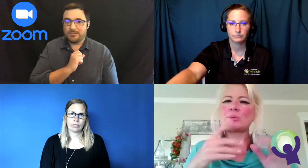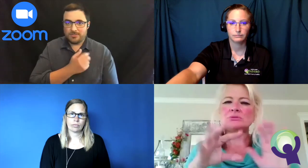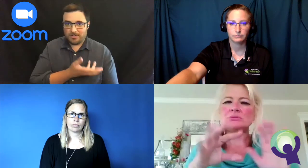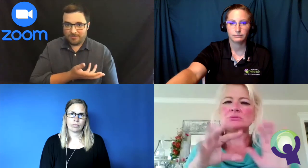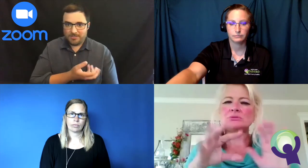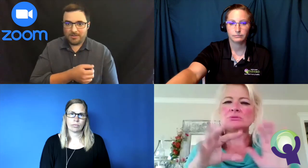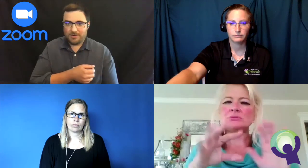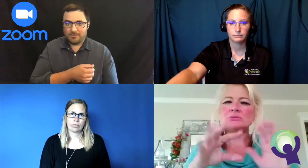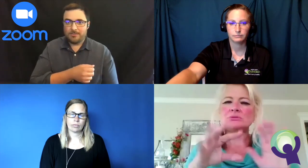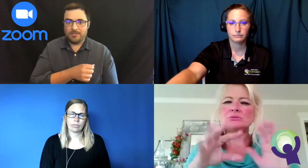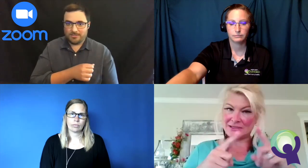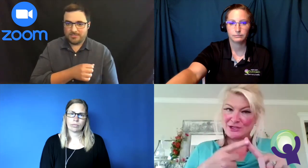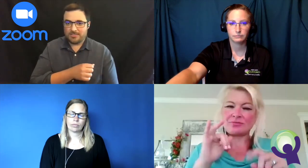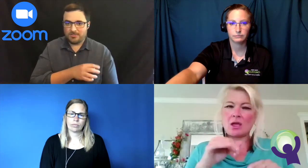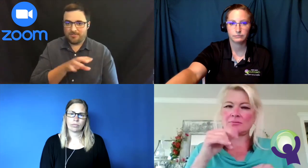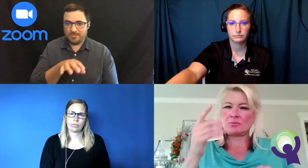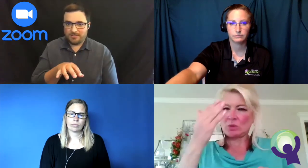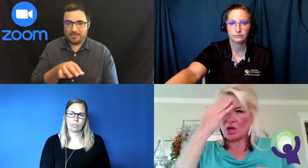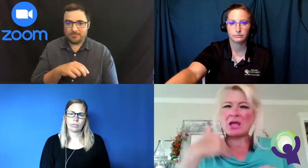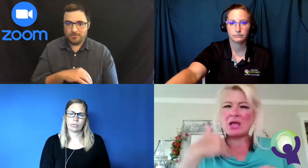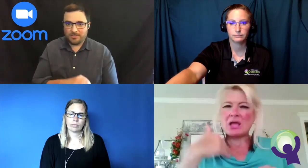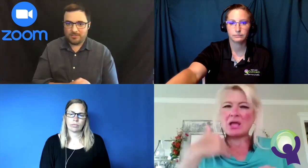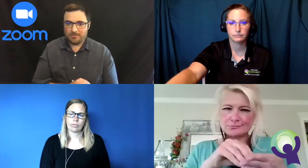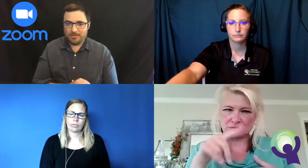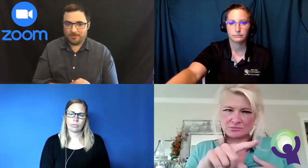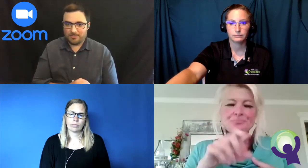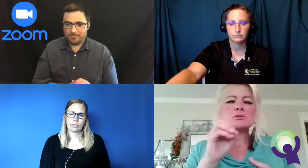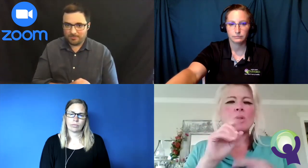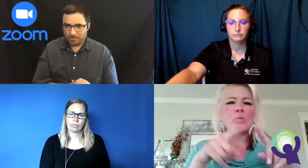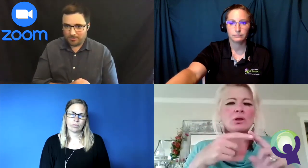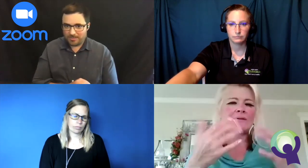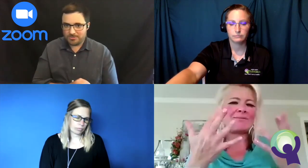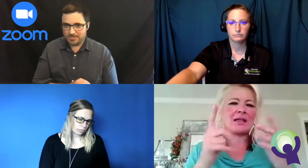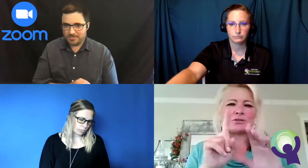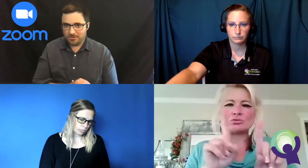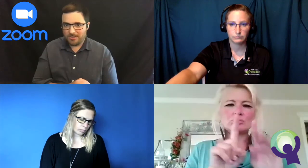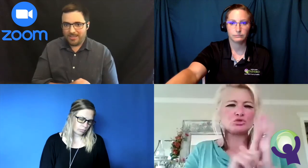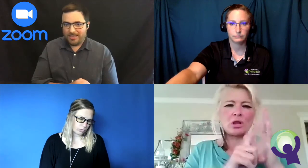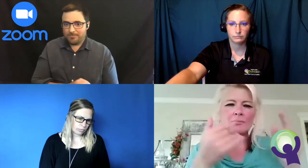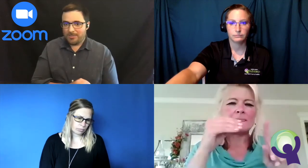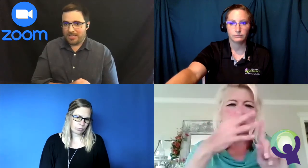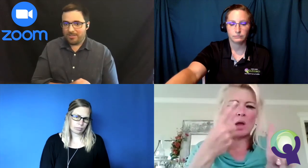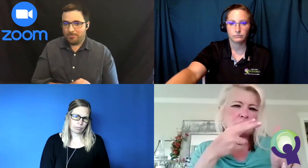the students are often there the autistic students are often in the classroom with a regular population, so maybe having a